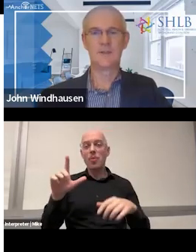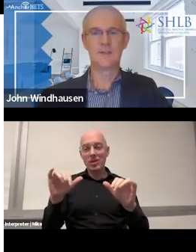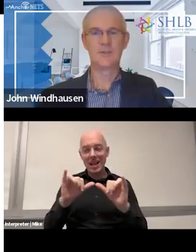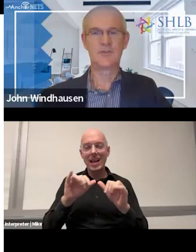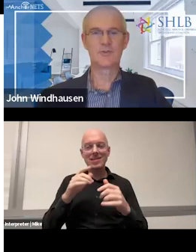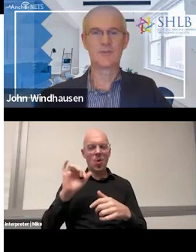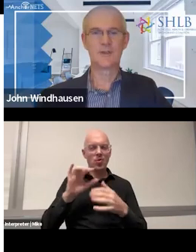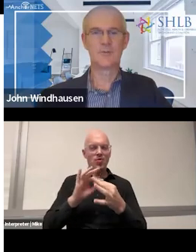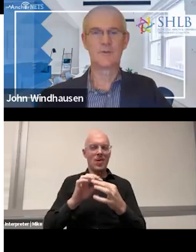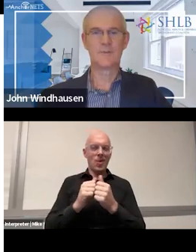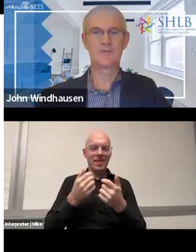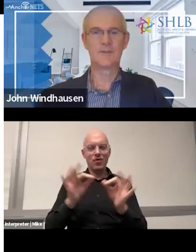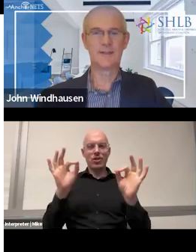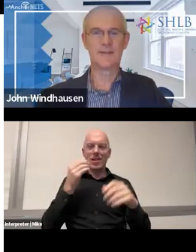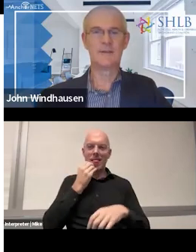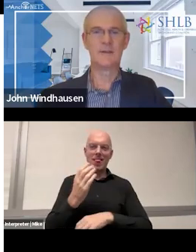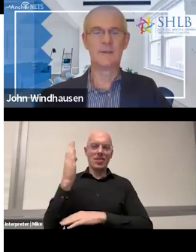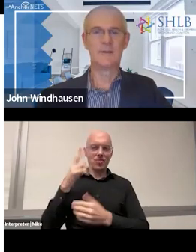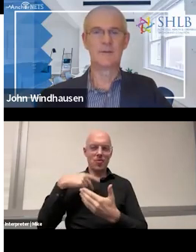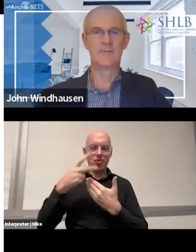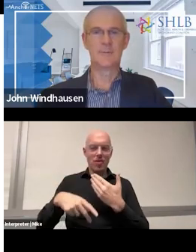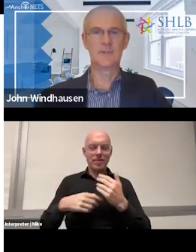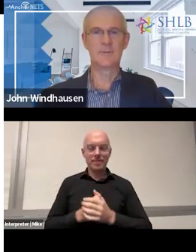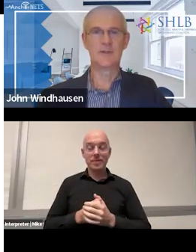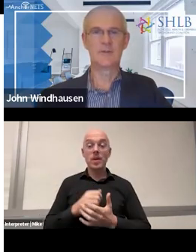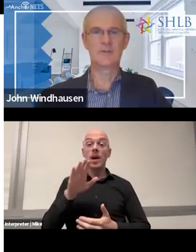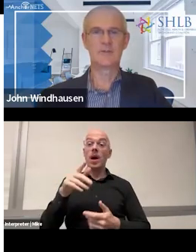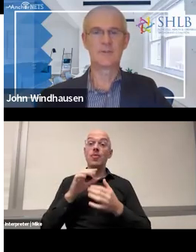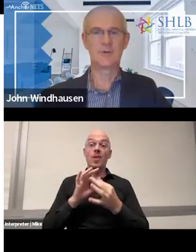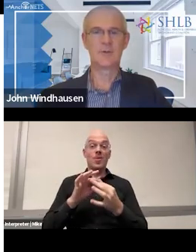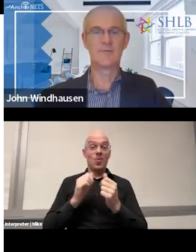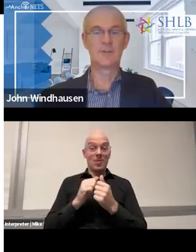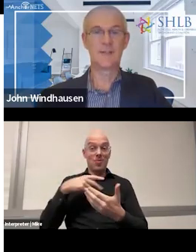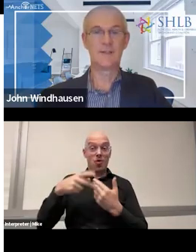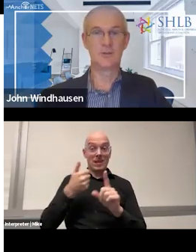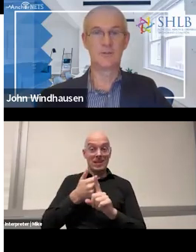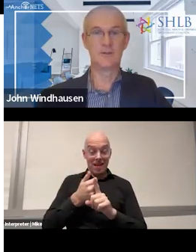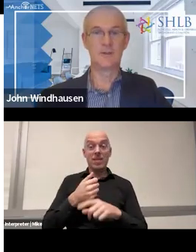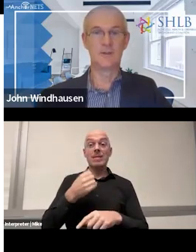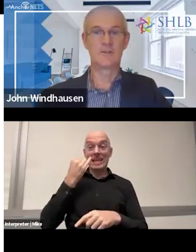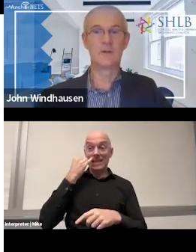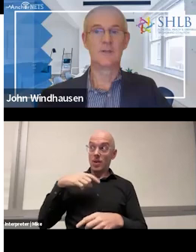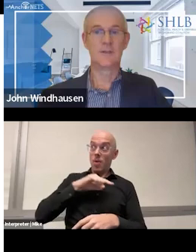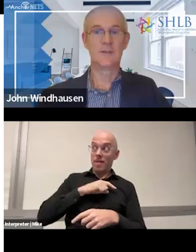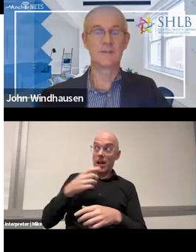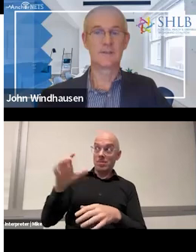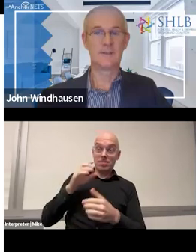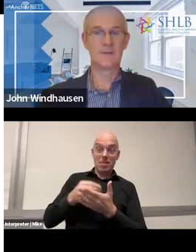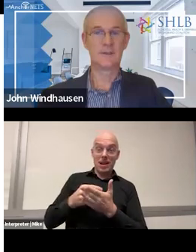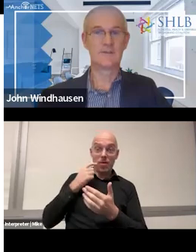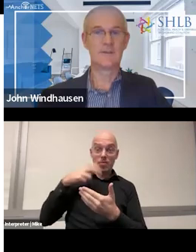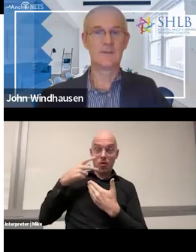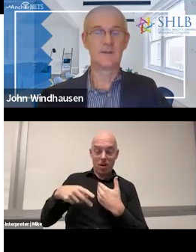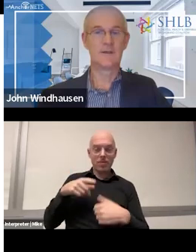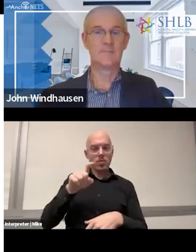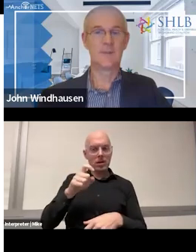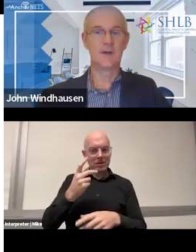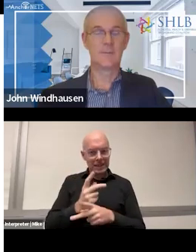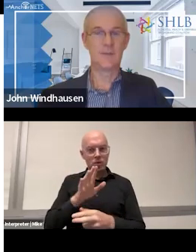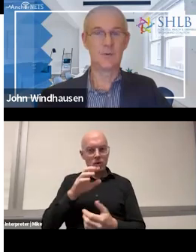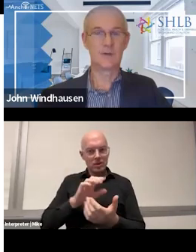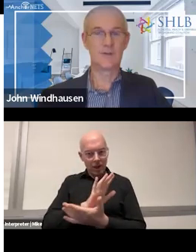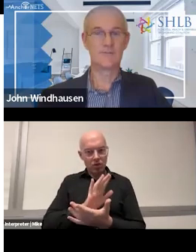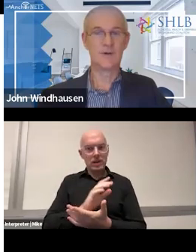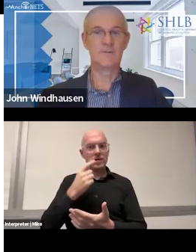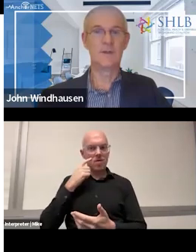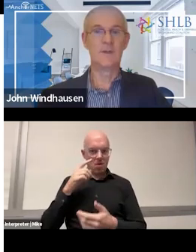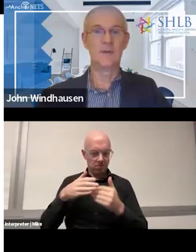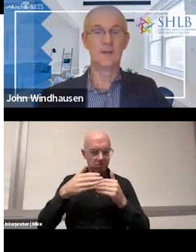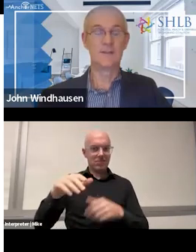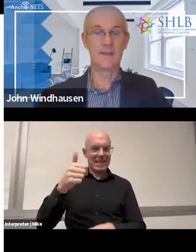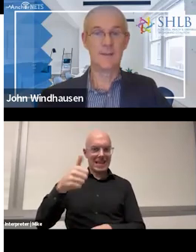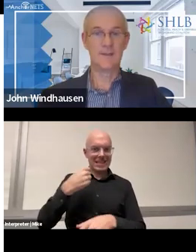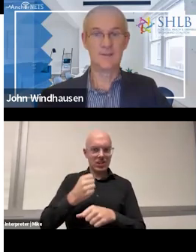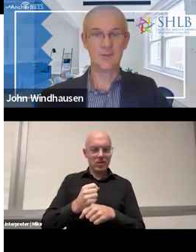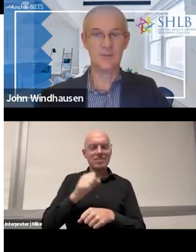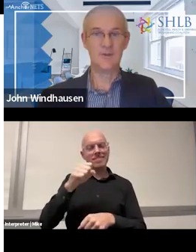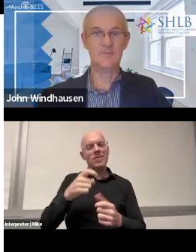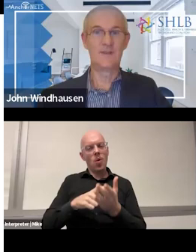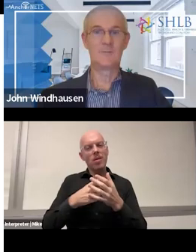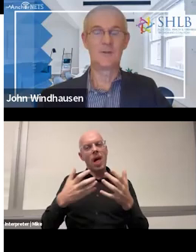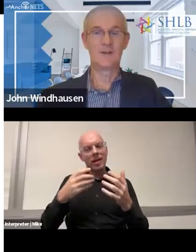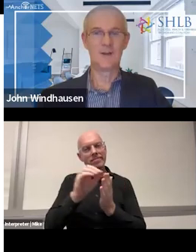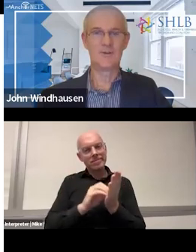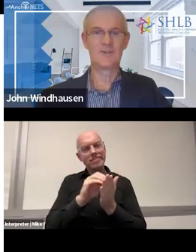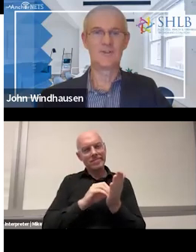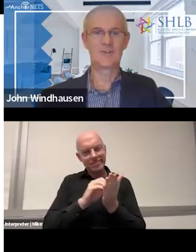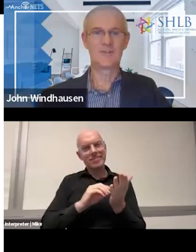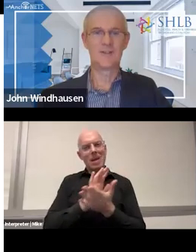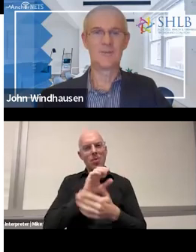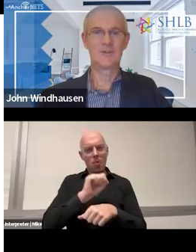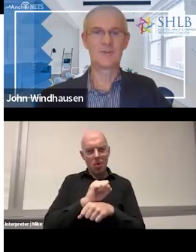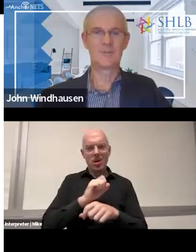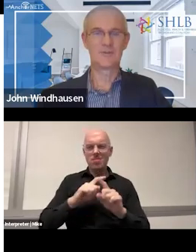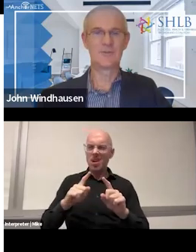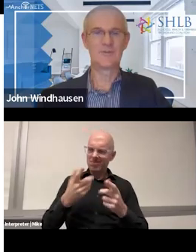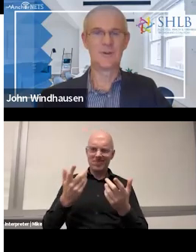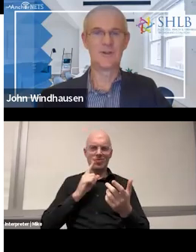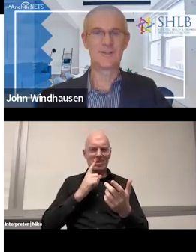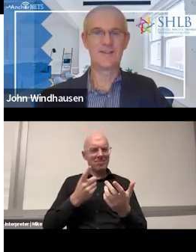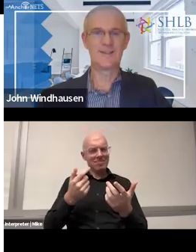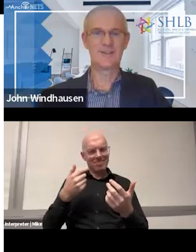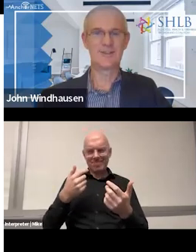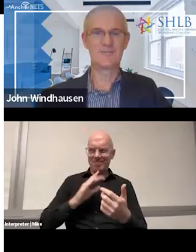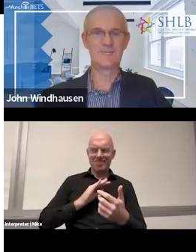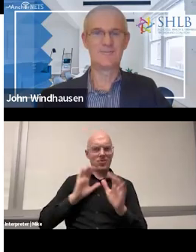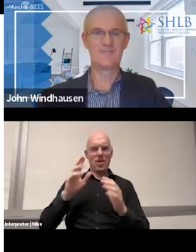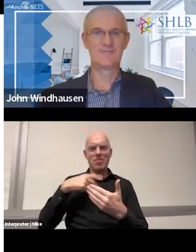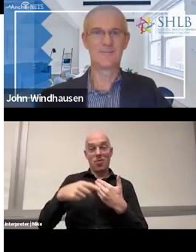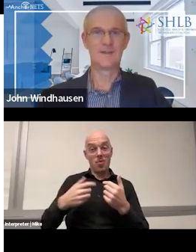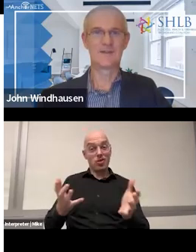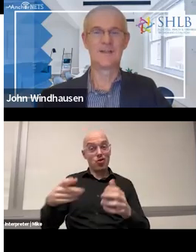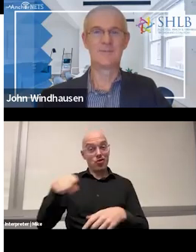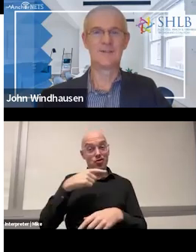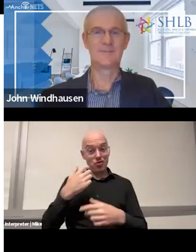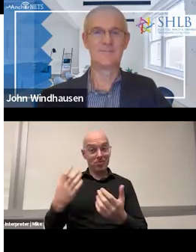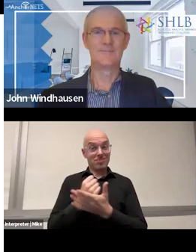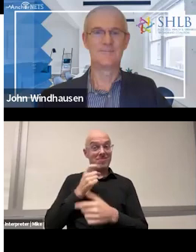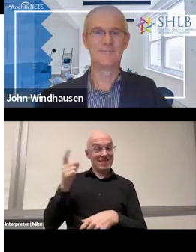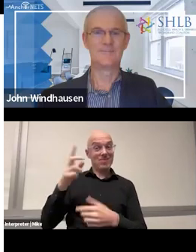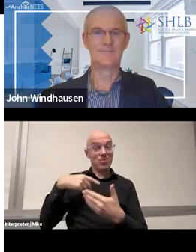John Windhausen: And just a note about the implementation schools and libraries must retain their information about the use of this program for 10 years. So it is a significant amount of paperwork that's involved. But it is eminently doable, and we encourage schools and libraries to pursue this very exciting initiative.